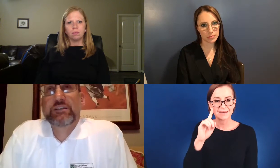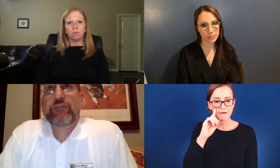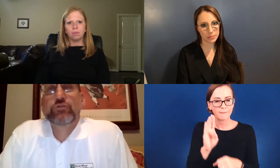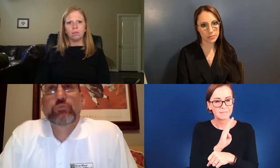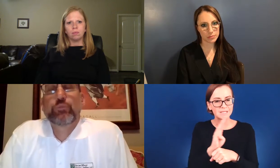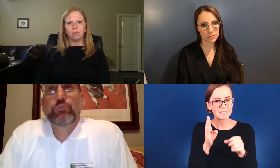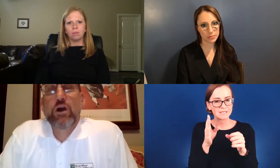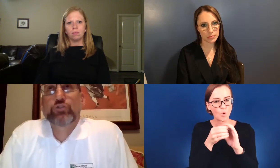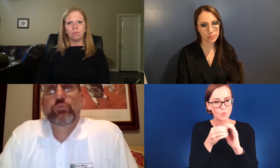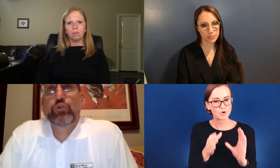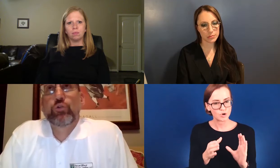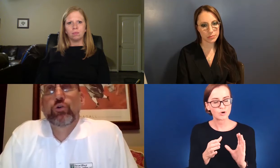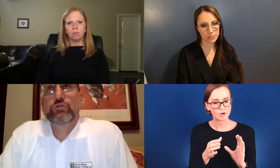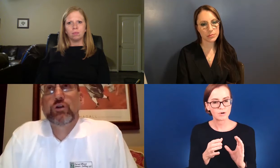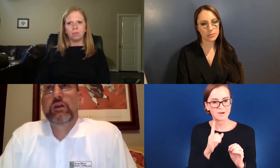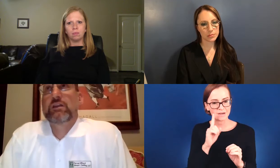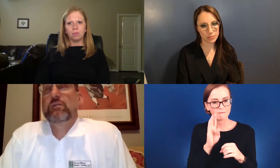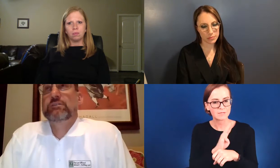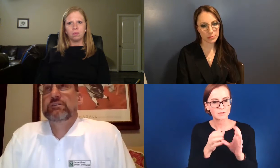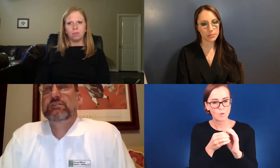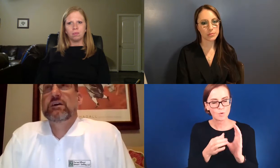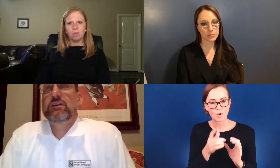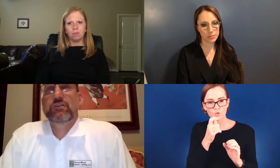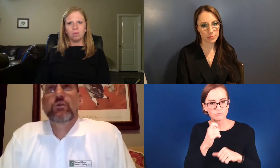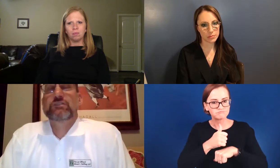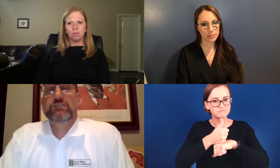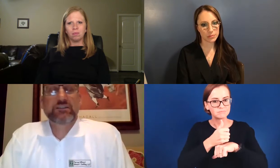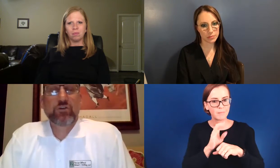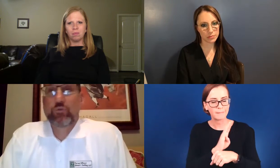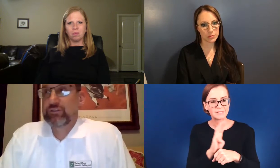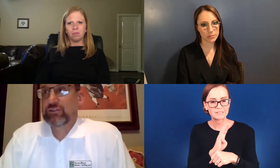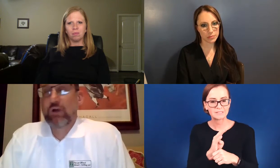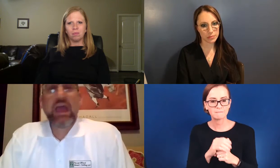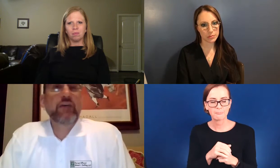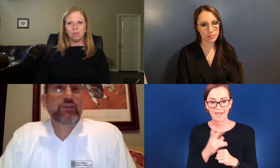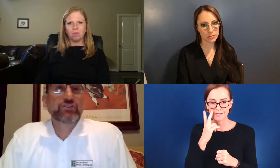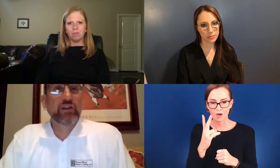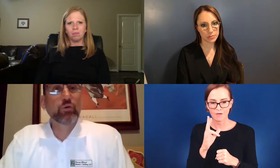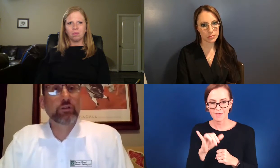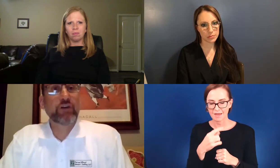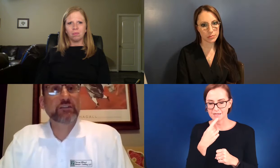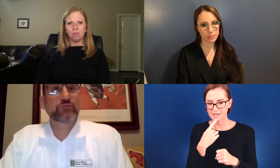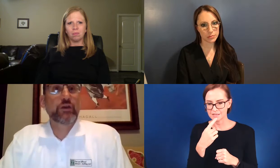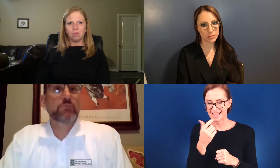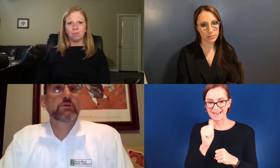a deaf entrepreneur, who's going into business. 'Cause the question is I saw it was just, do I have any general advice for now?